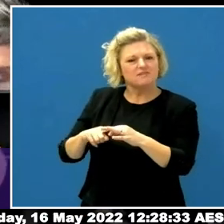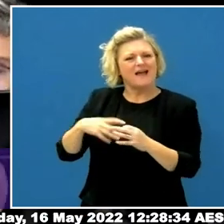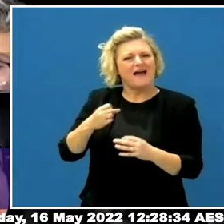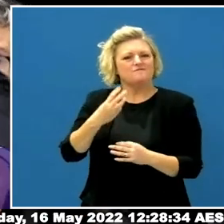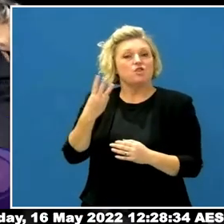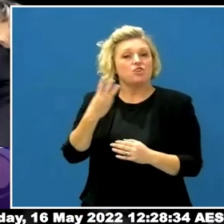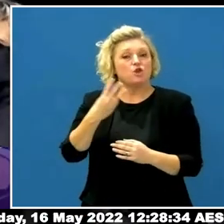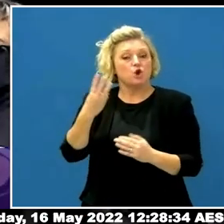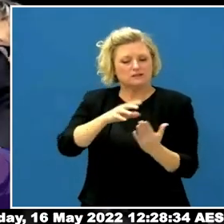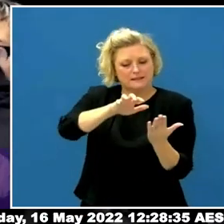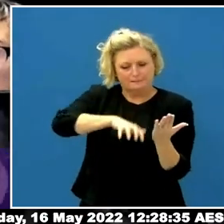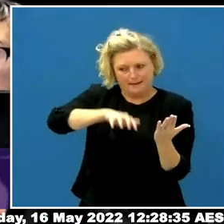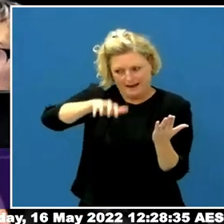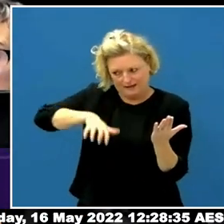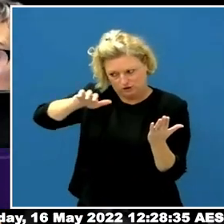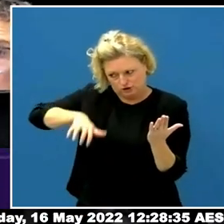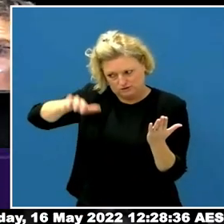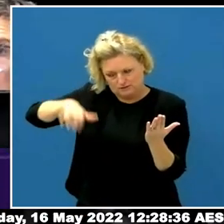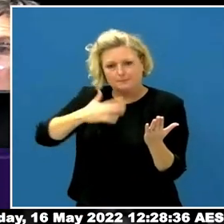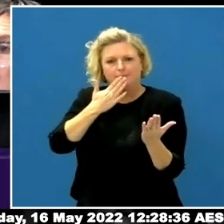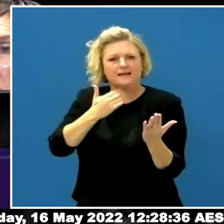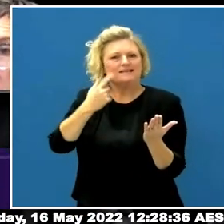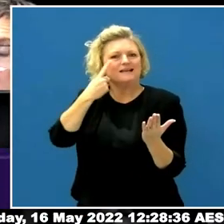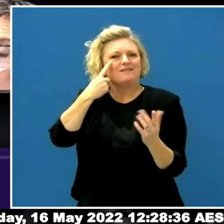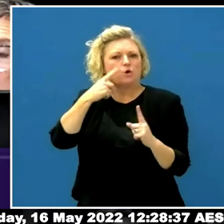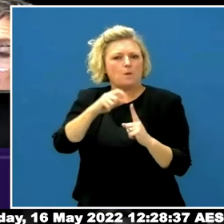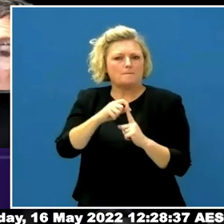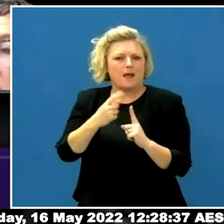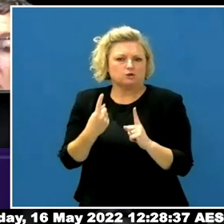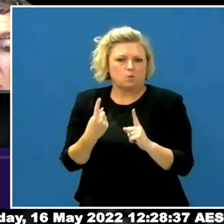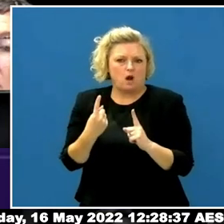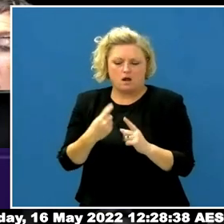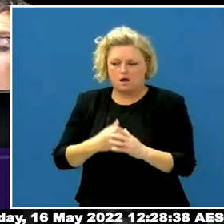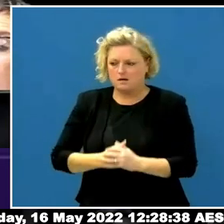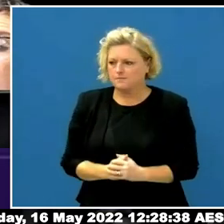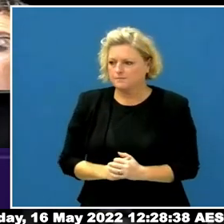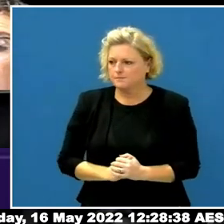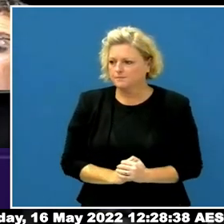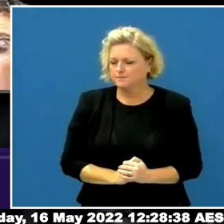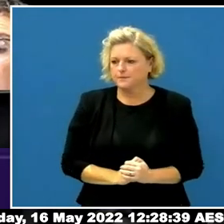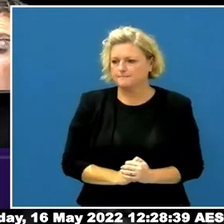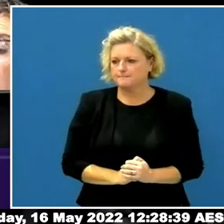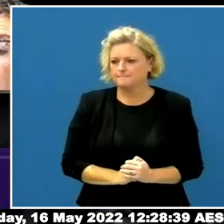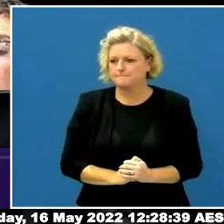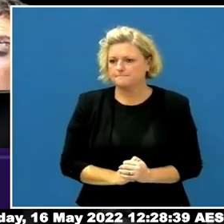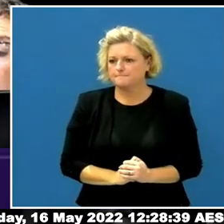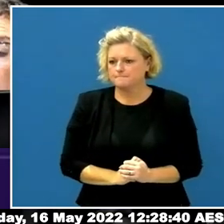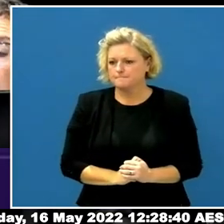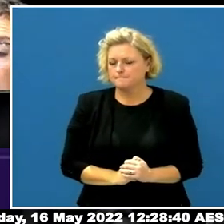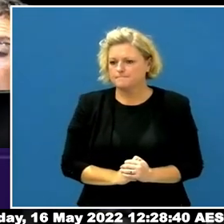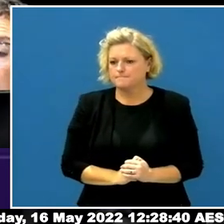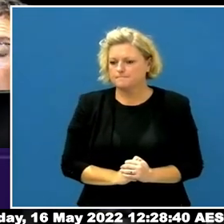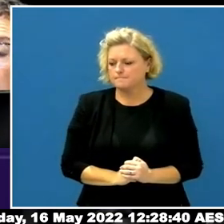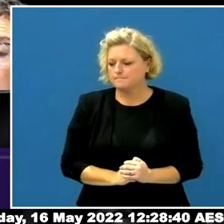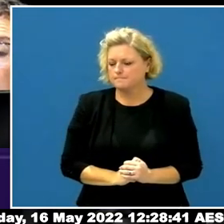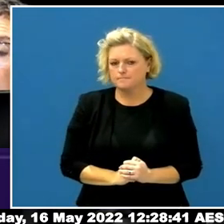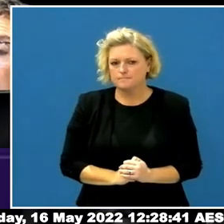document --. Do you see this is headed Policy and Procedure?